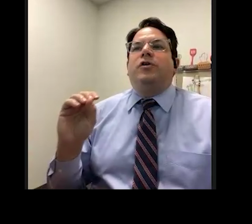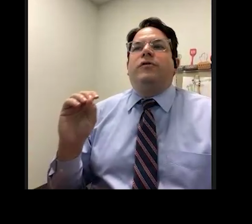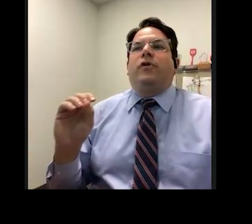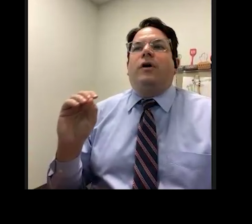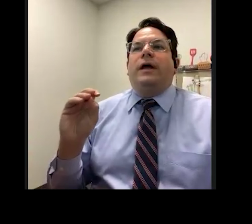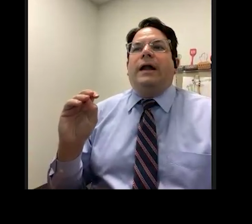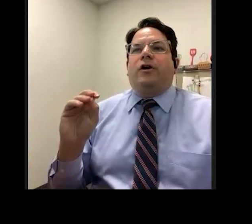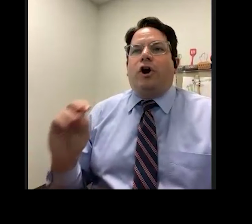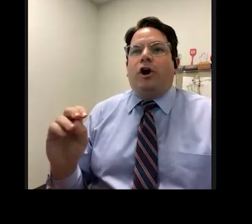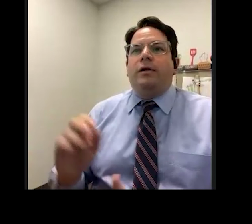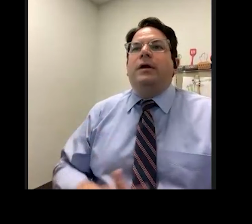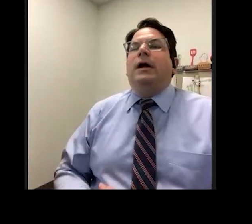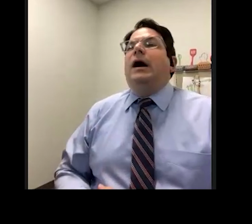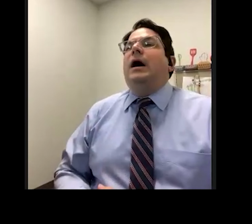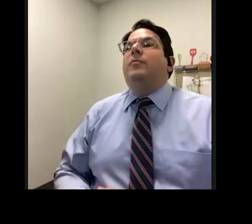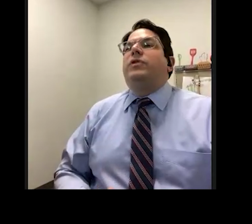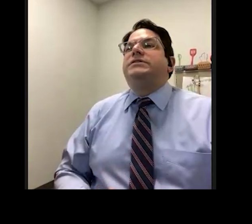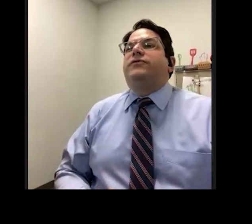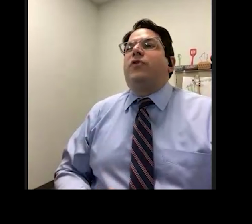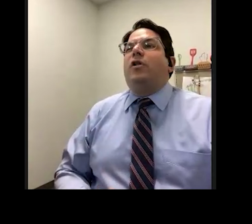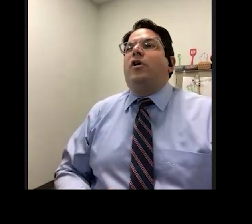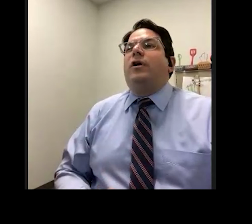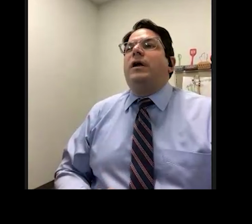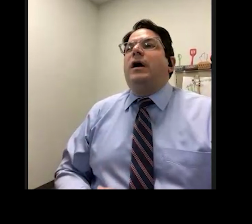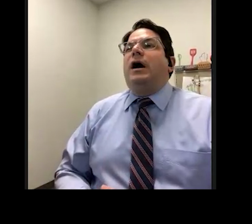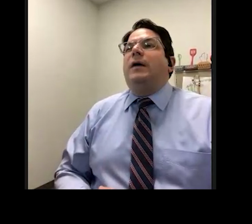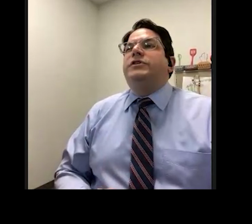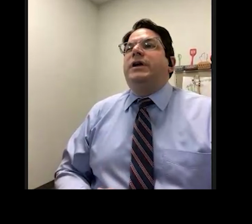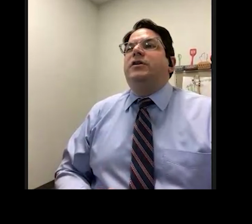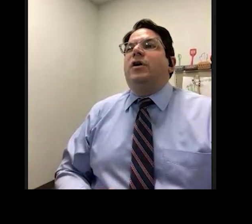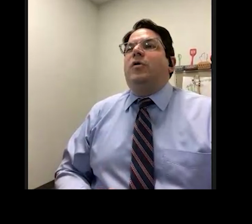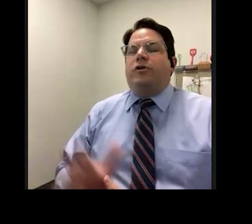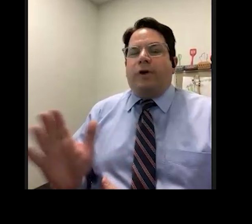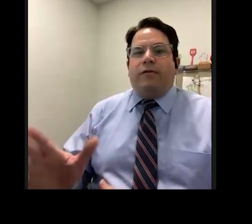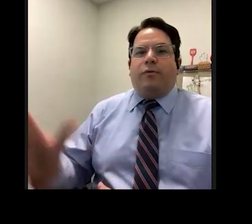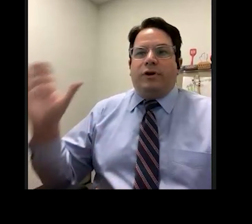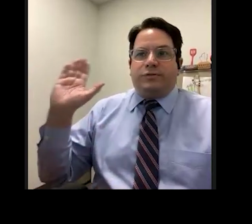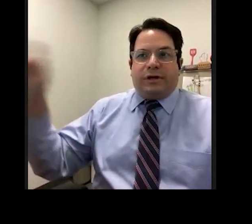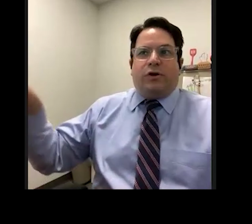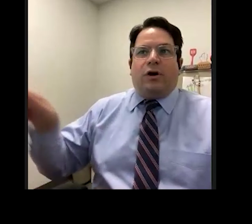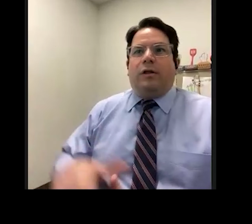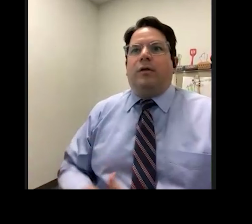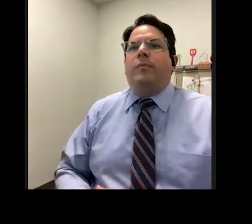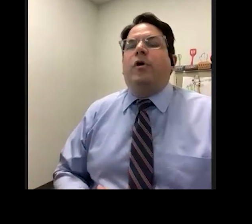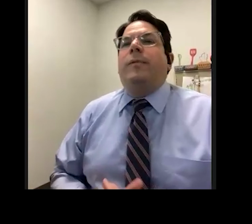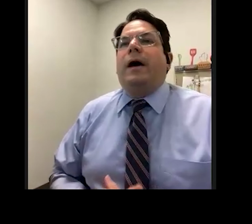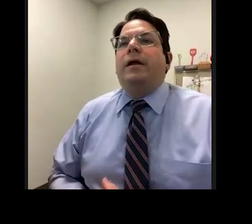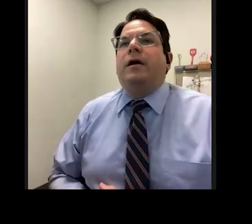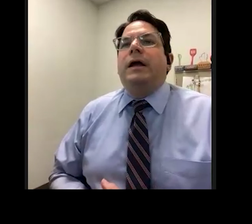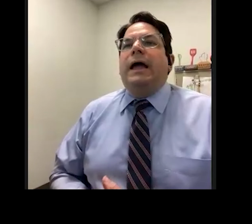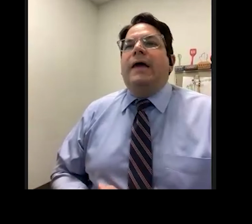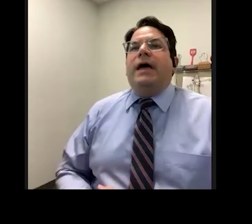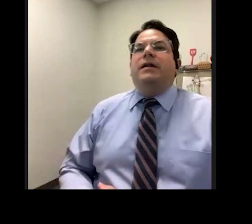where the fraud had occurred. Place a fraud alert to get on your credit reports, which I'll talk a little bit more about here.